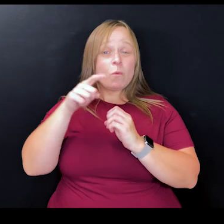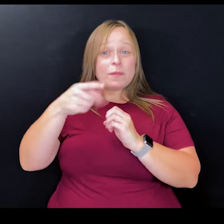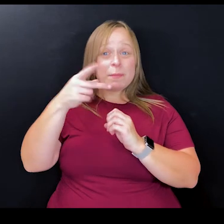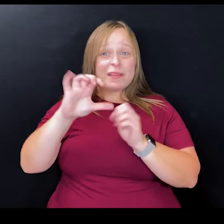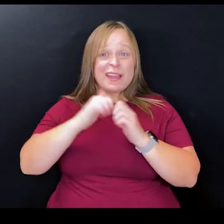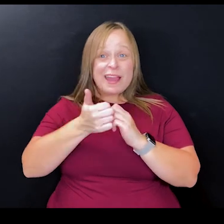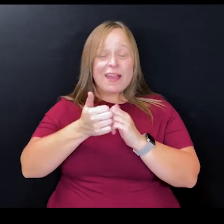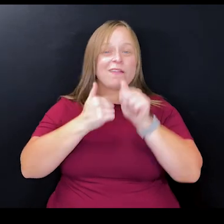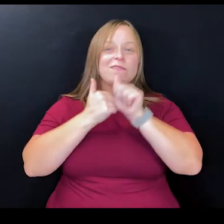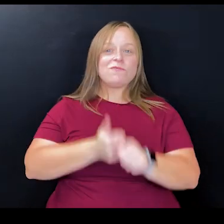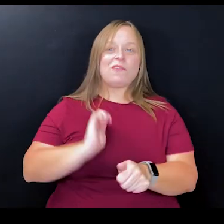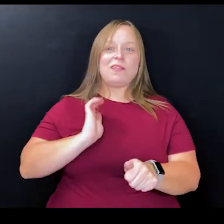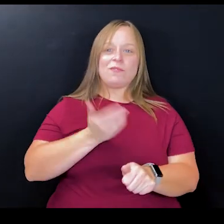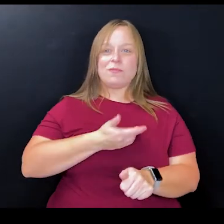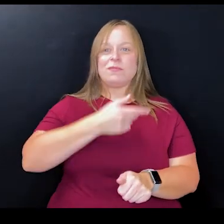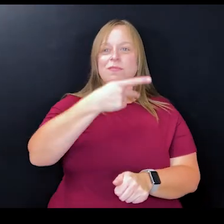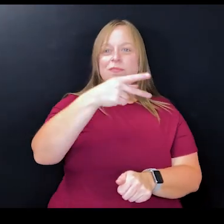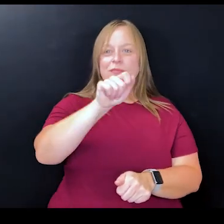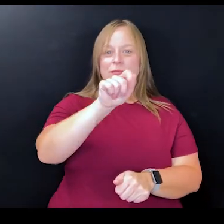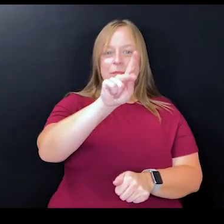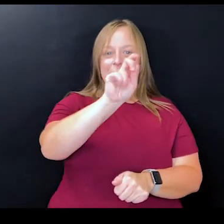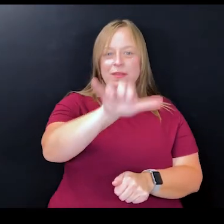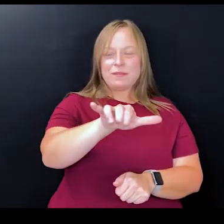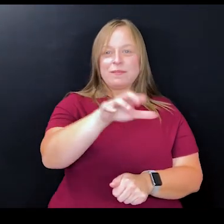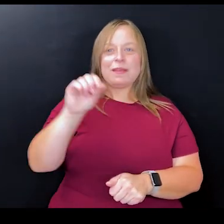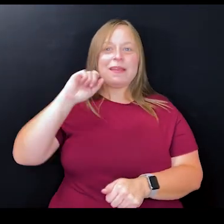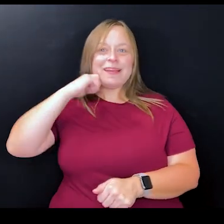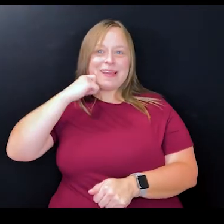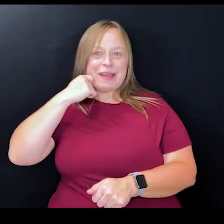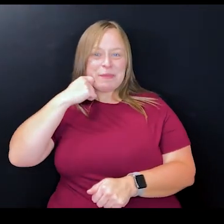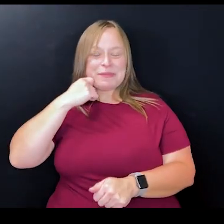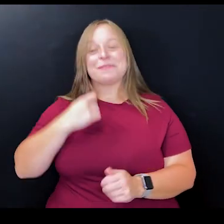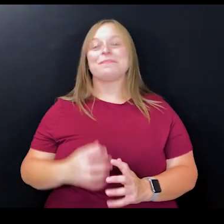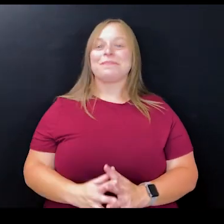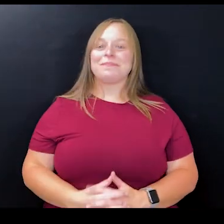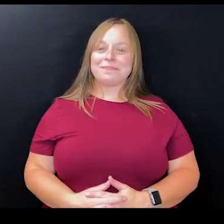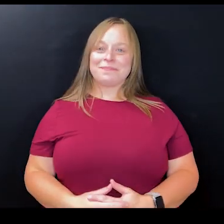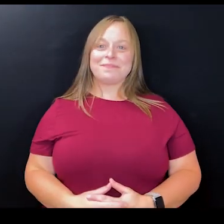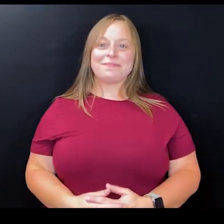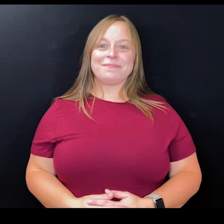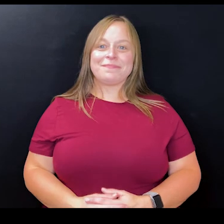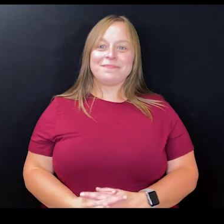Empire State of Rights: Closed Captioned, follow us on Apple Podcasts and Spotify.